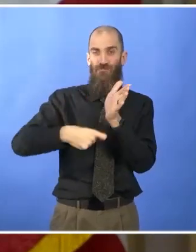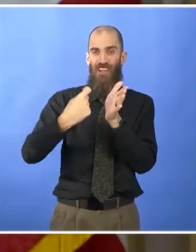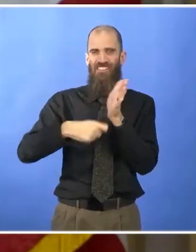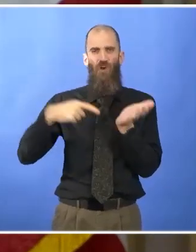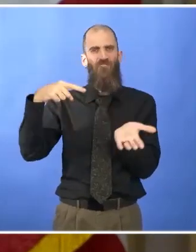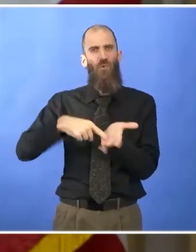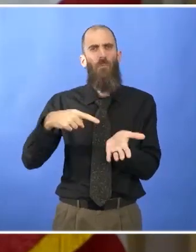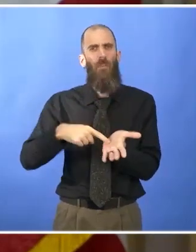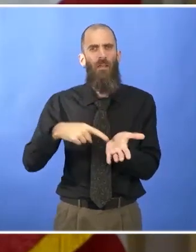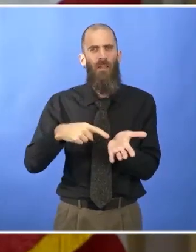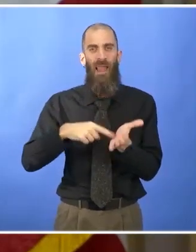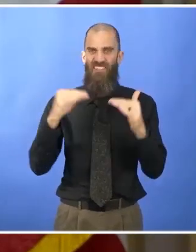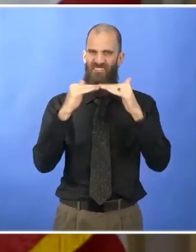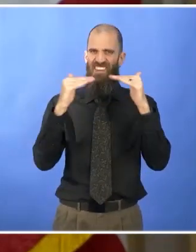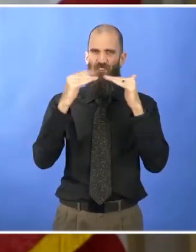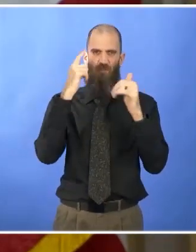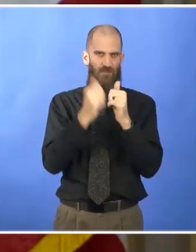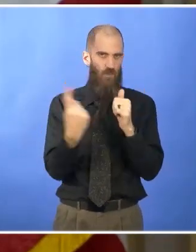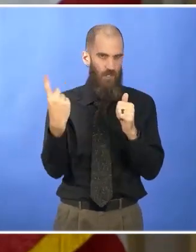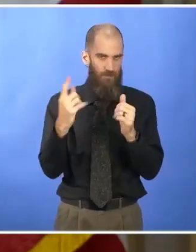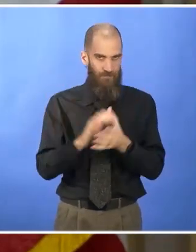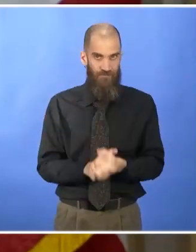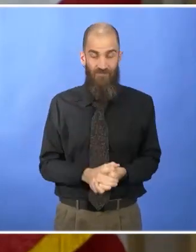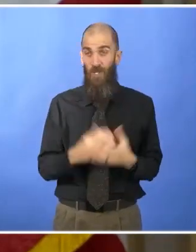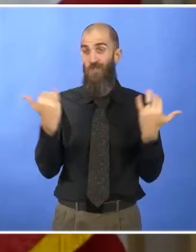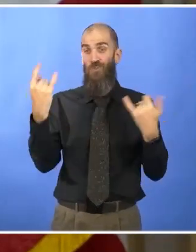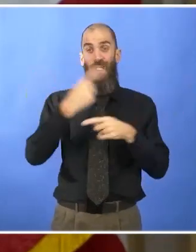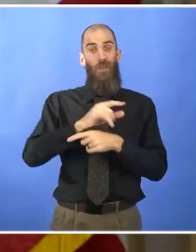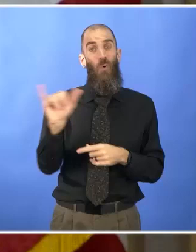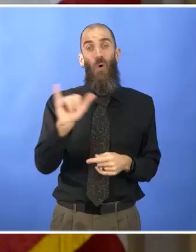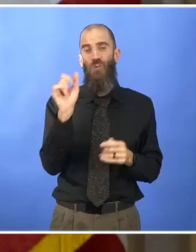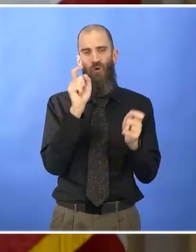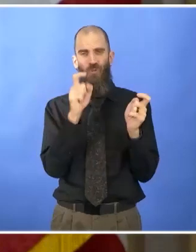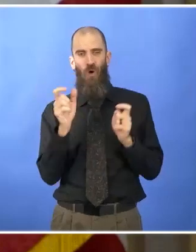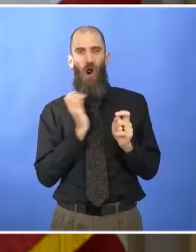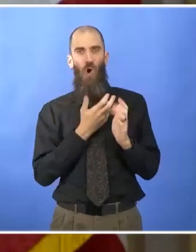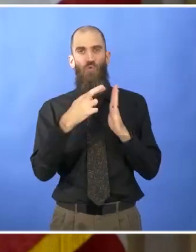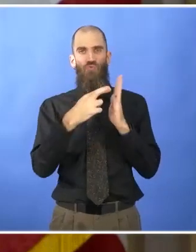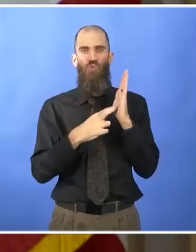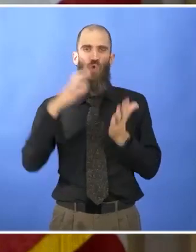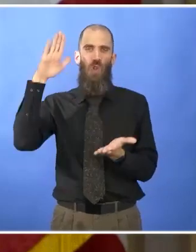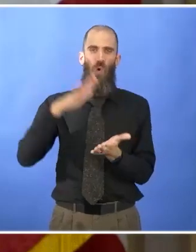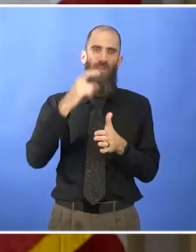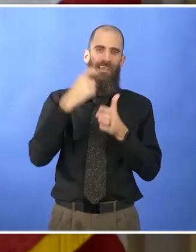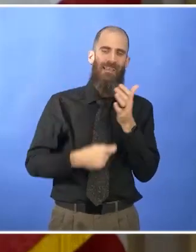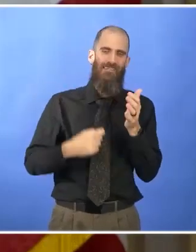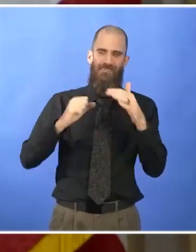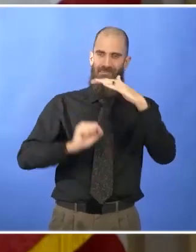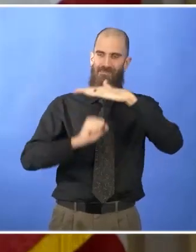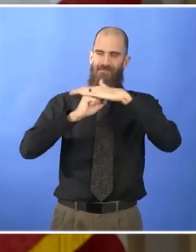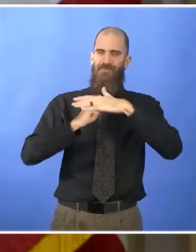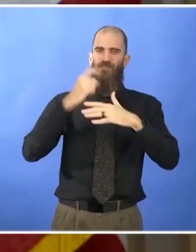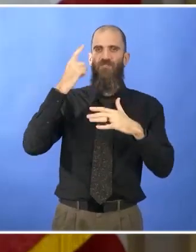REFORM OUR RULES TO LOWER THE CAPS ON ANCILLARY SERVICE CHARGES AND PUT AN END TO ABUSIVE TACTICS, LIKE PROVIDERS